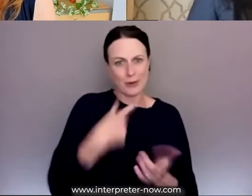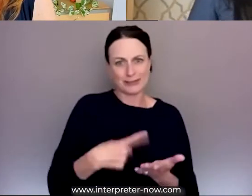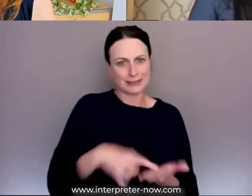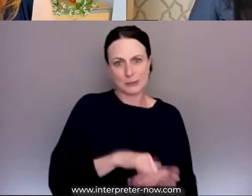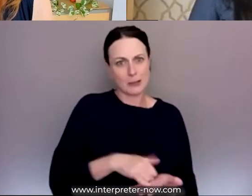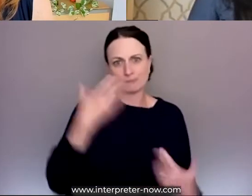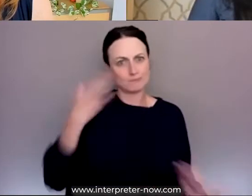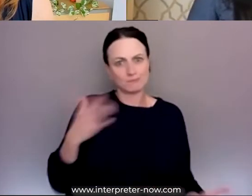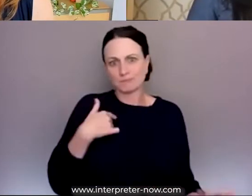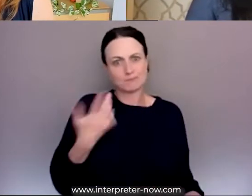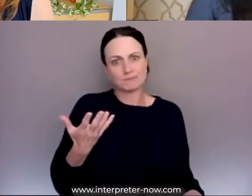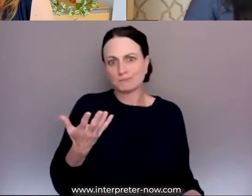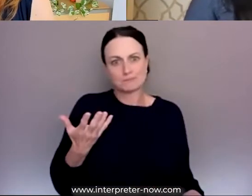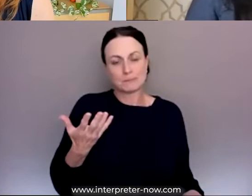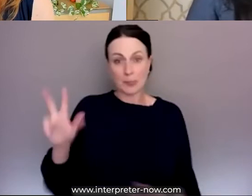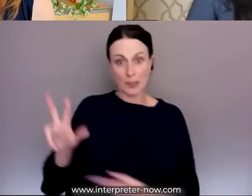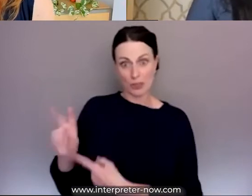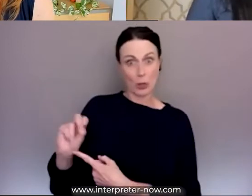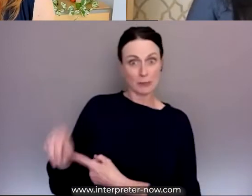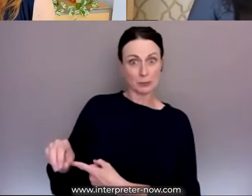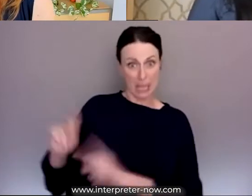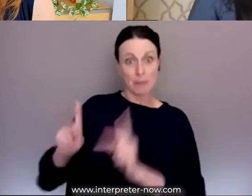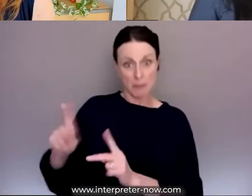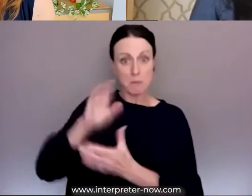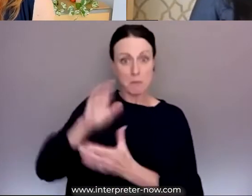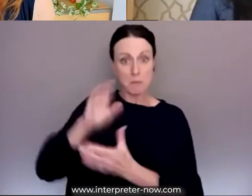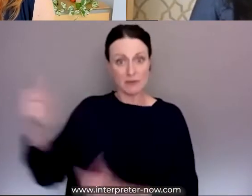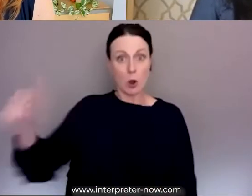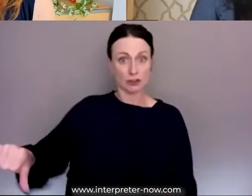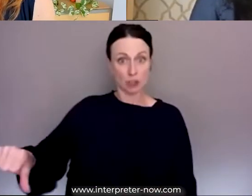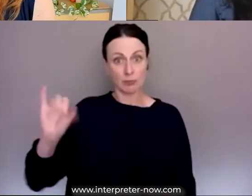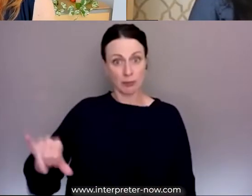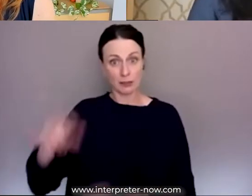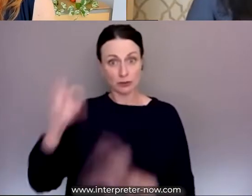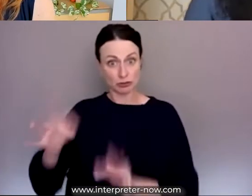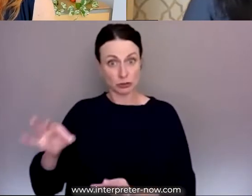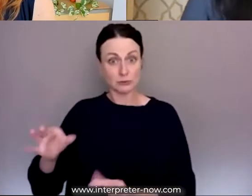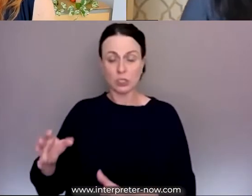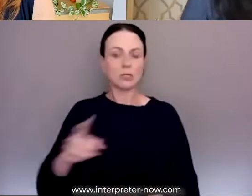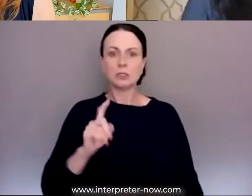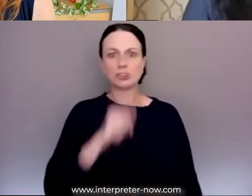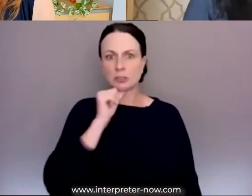No matter how much that 30% of folks who believe that Roe should be overturned, should not be celebrating today.